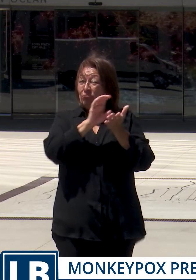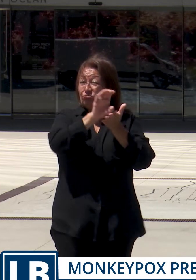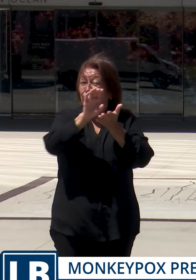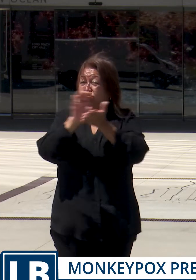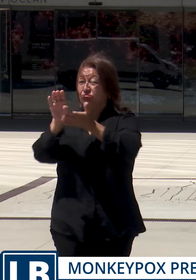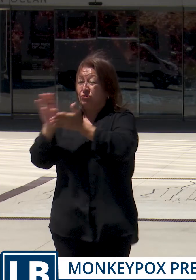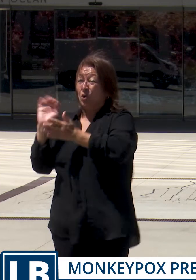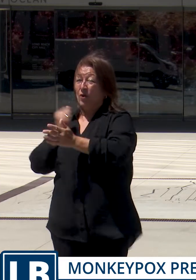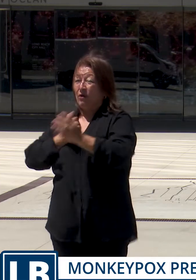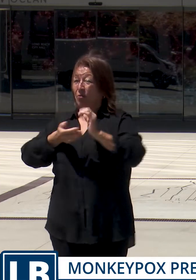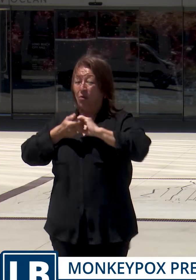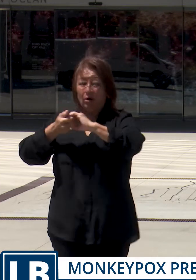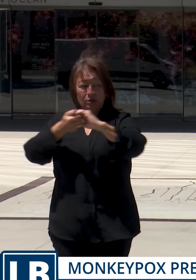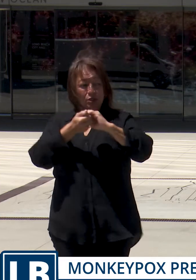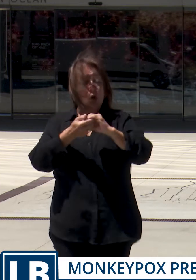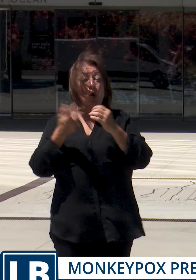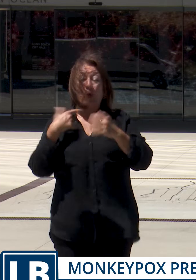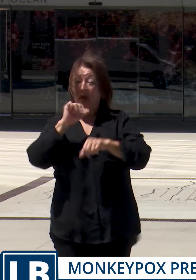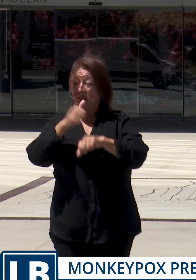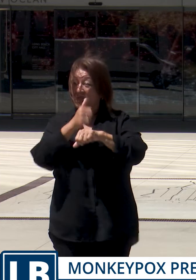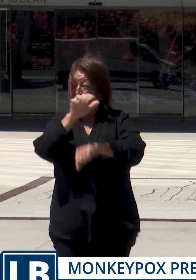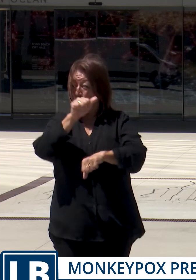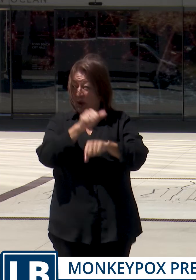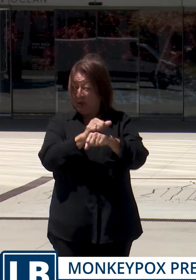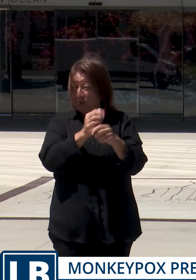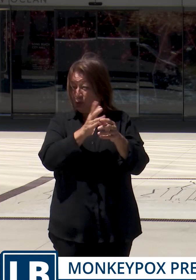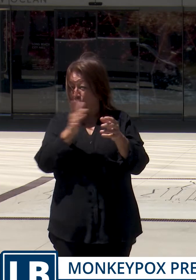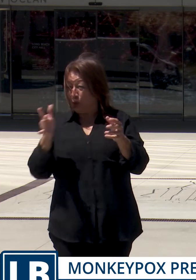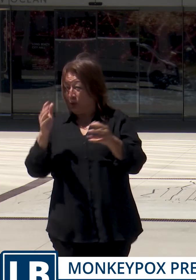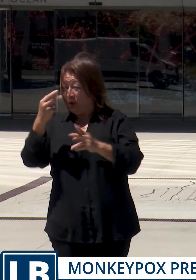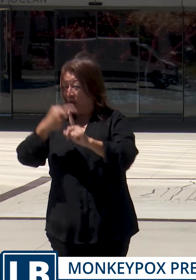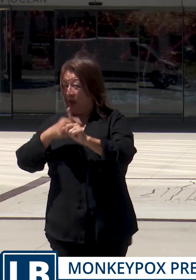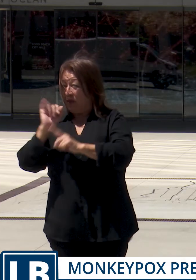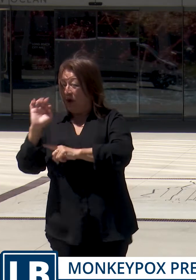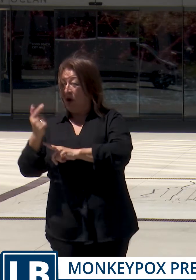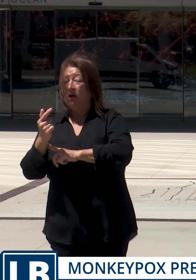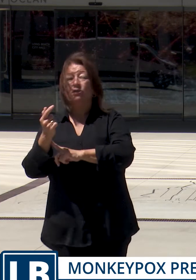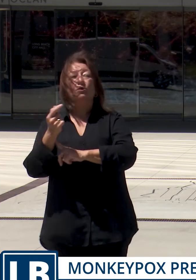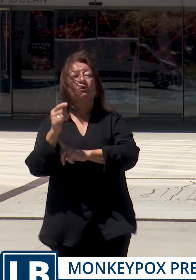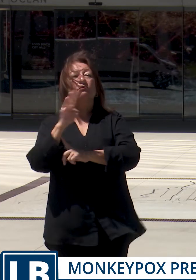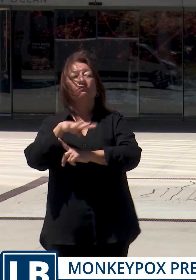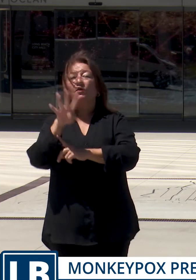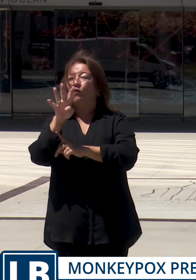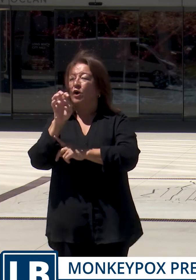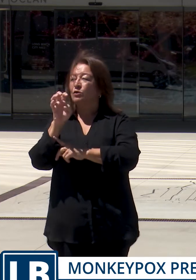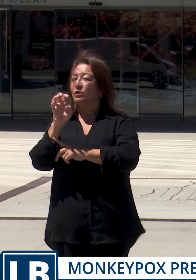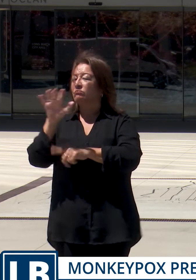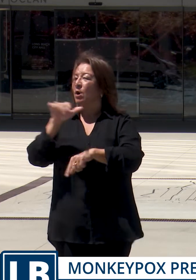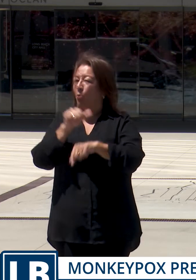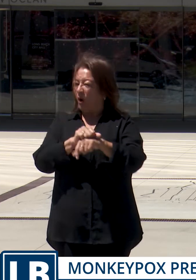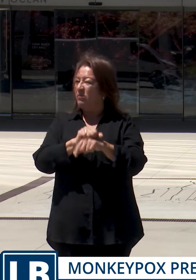appointments for people uh into august um so we've made 400 appointments um so we have and then